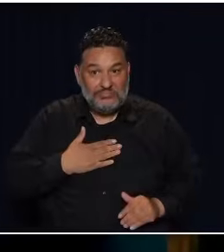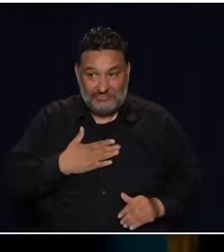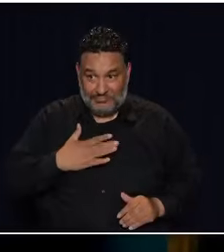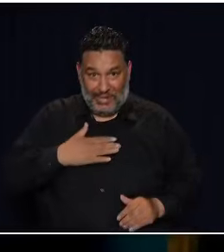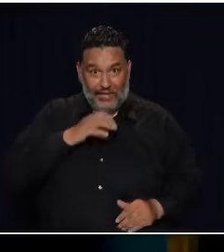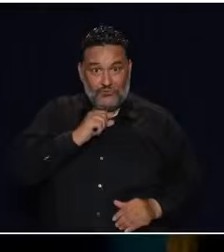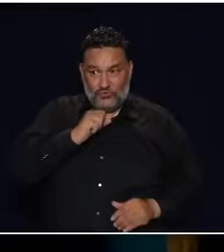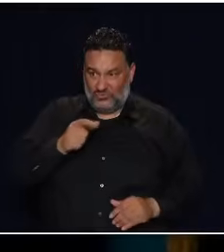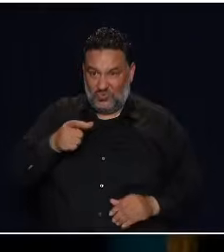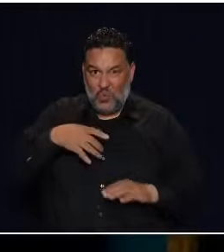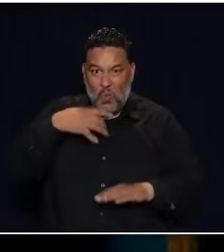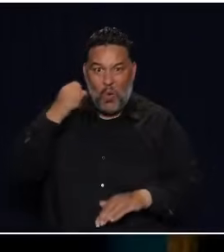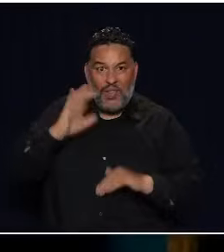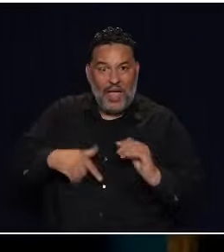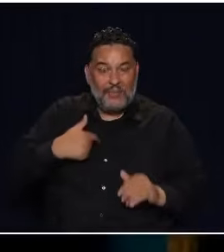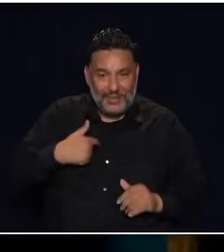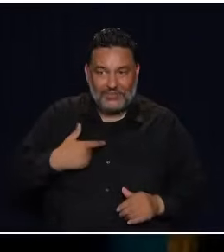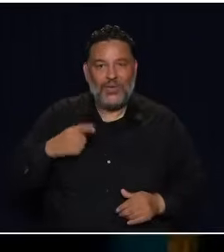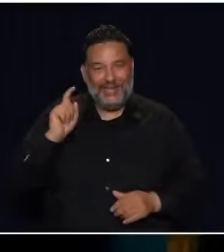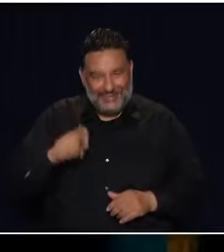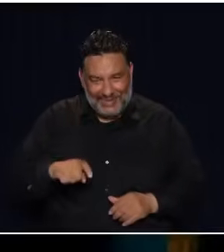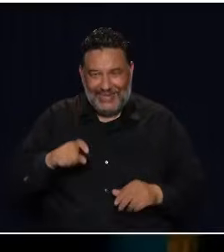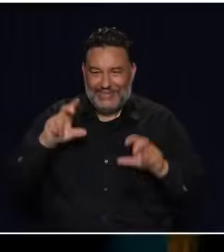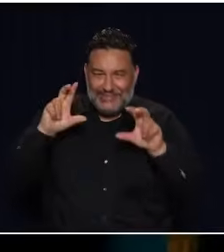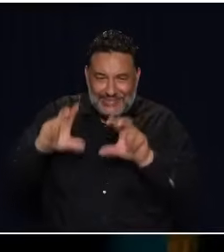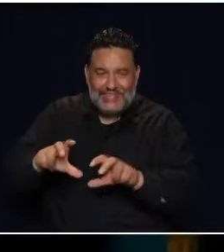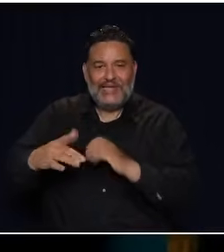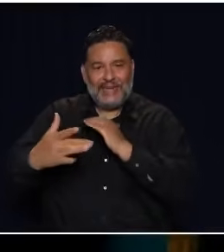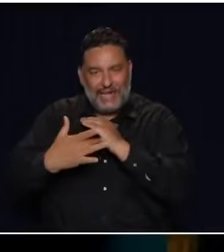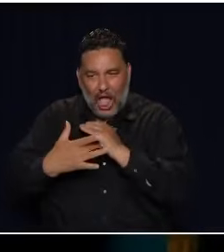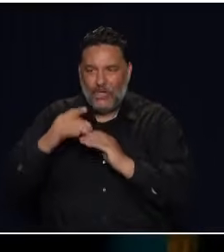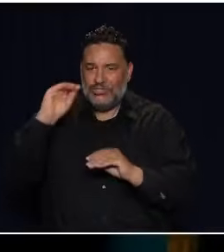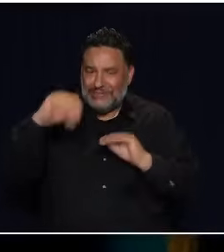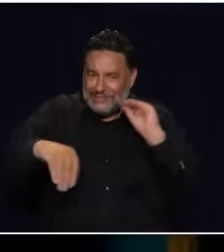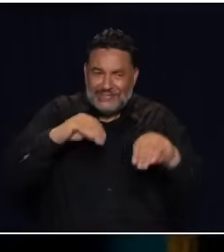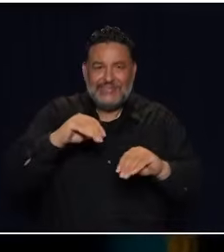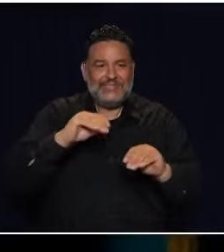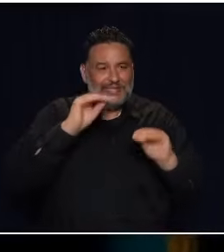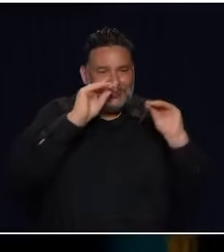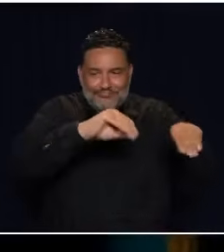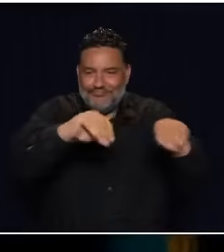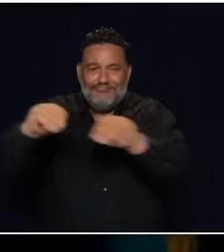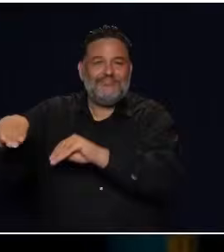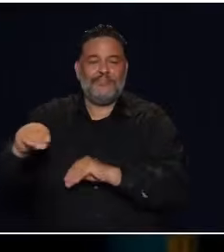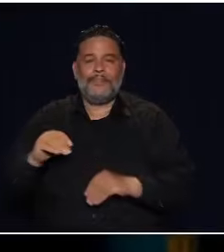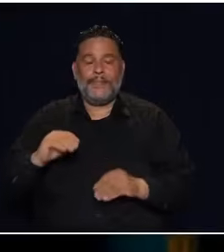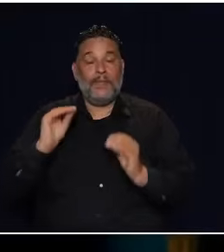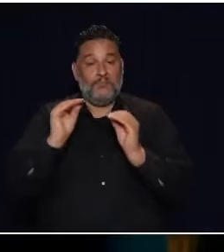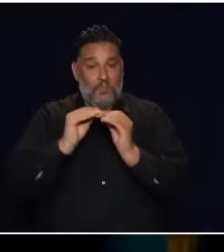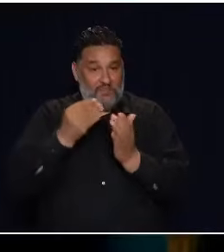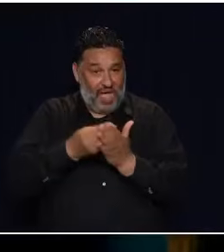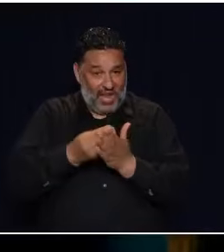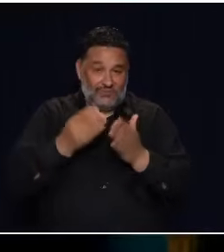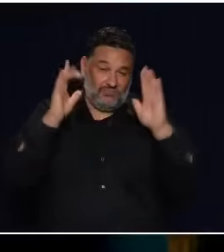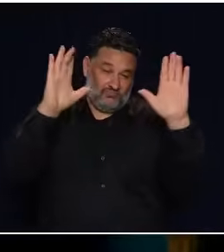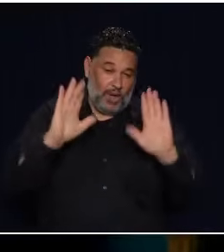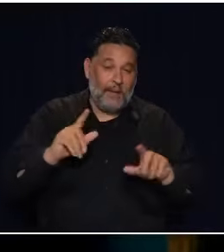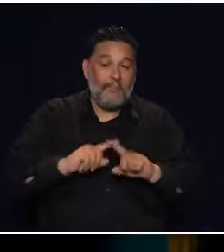A LOT OF THE SCHOOL S S INARI